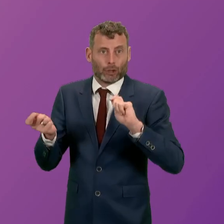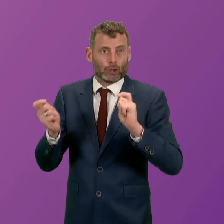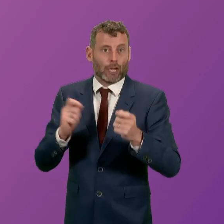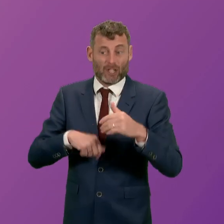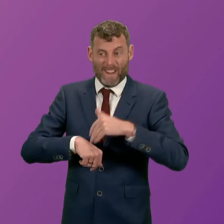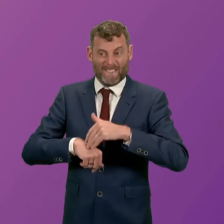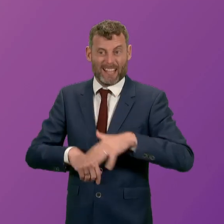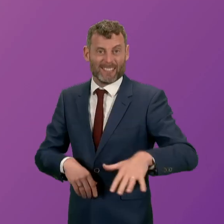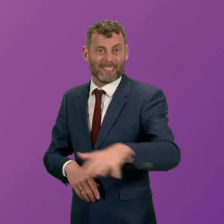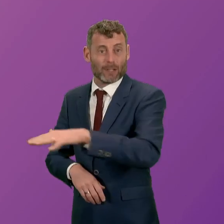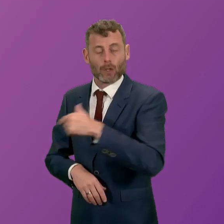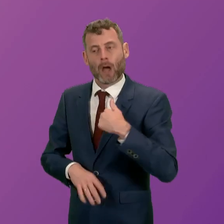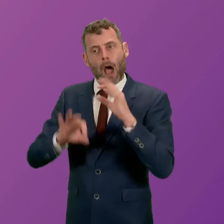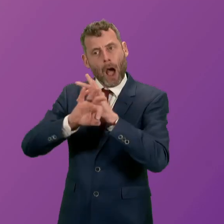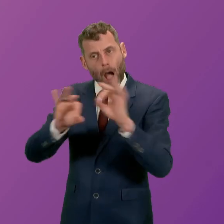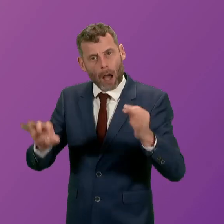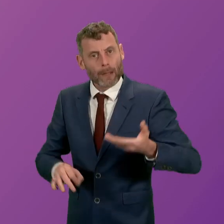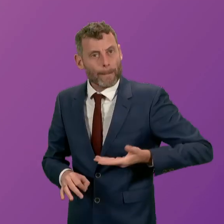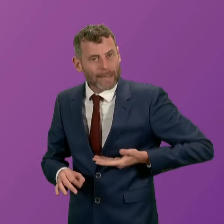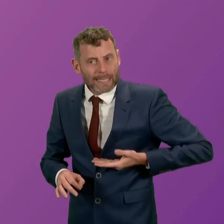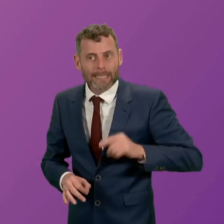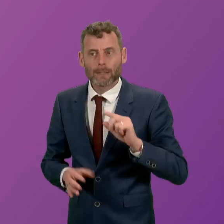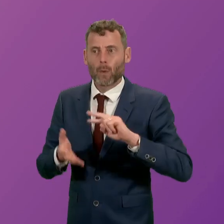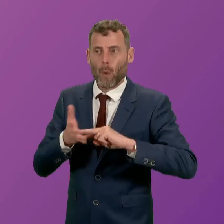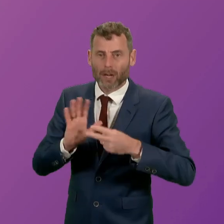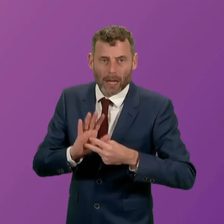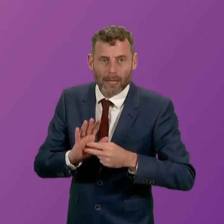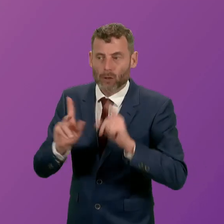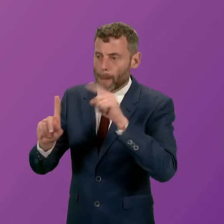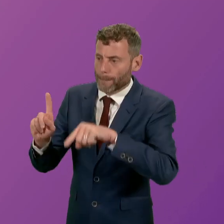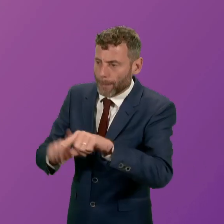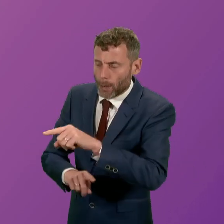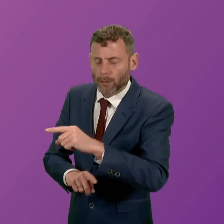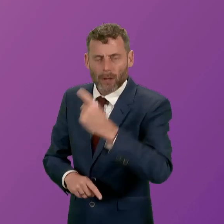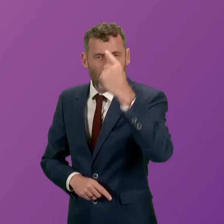businesses, organisations and individuals to do their part to plan ahead and use water wisely.